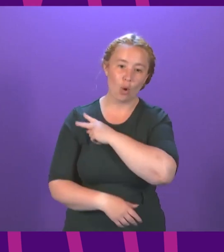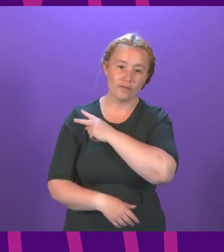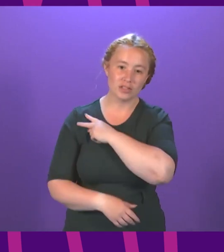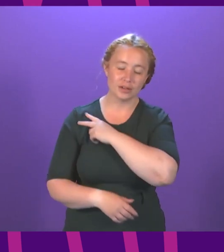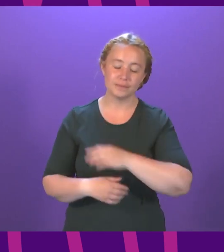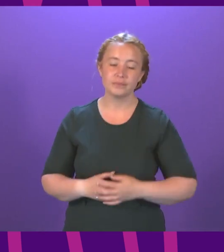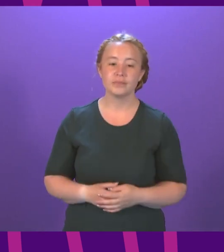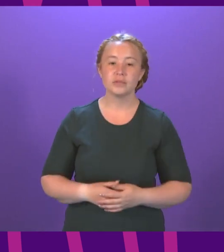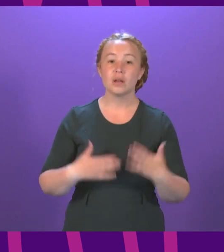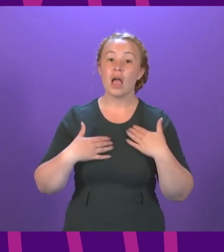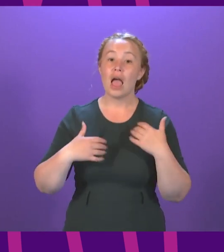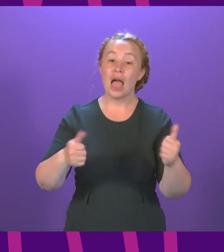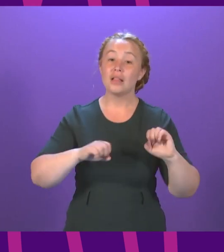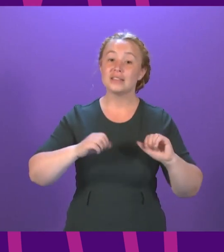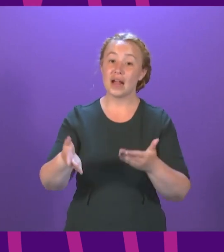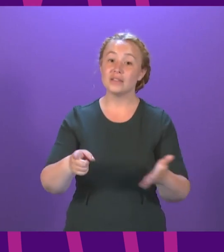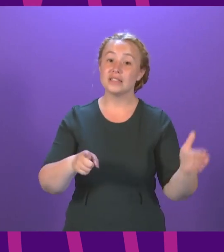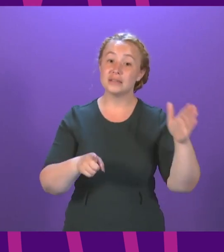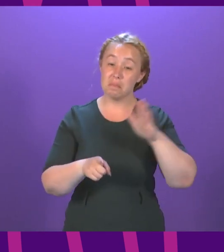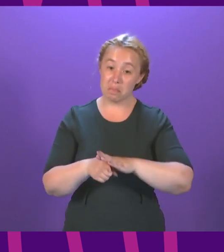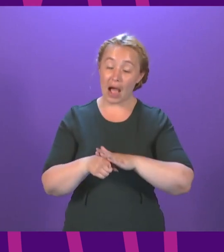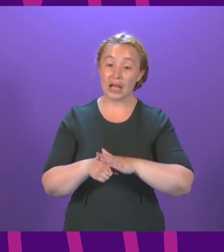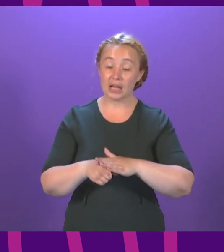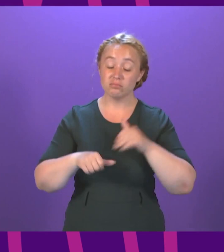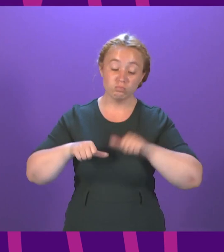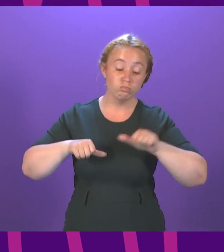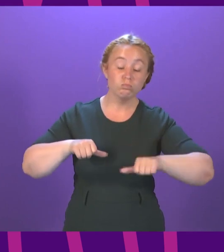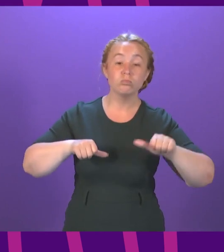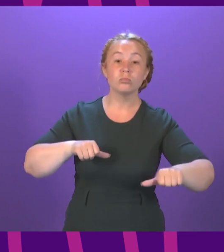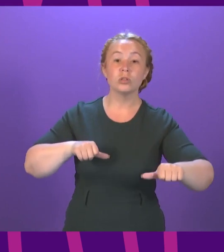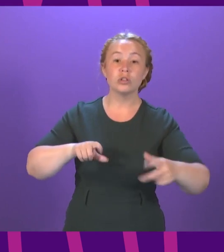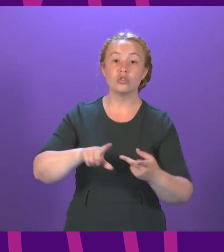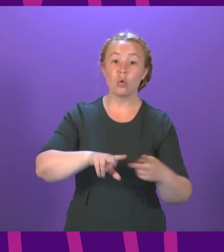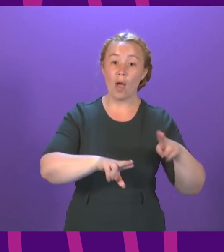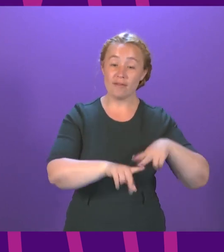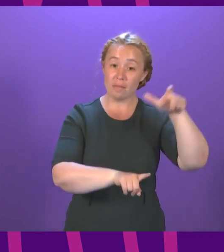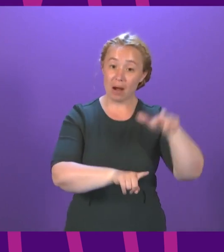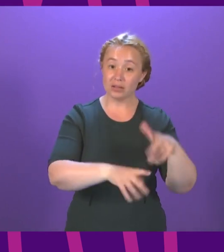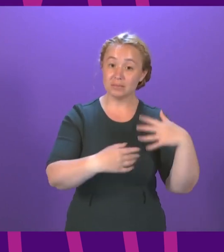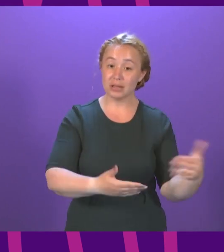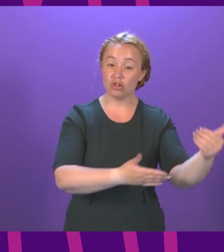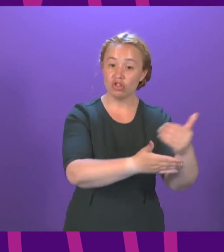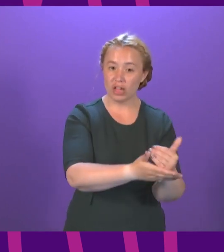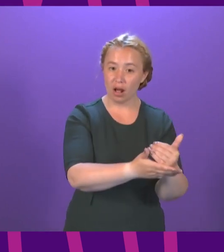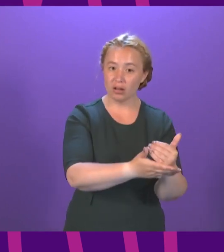Now that health services are resuming, how can we ensure that those who have been shielding have the confidence to attend their